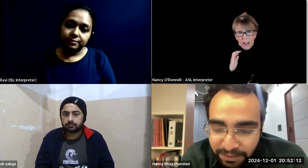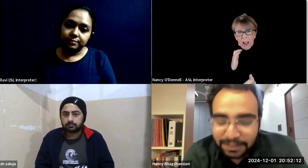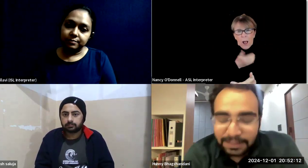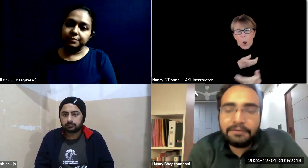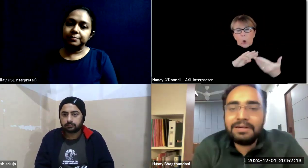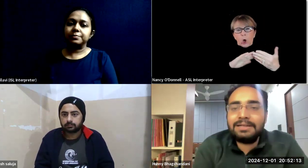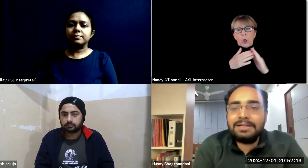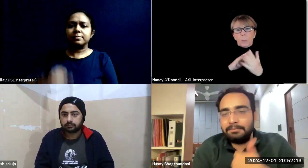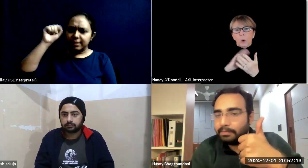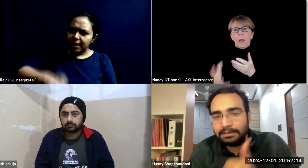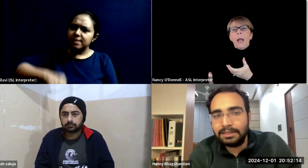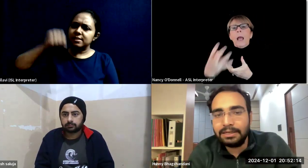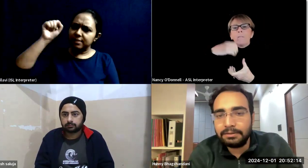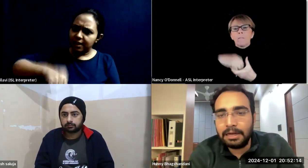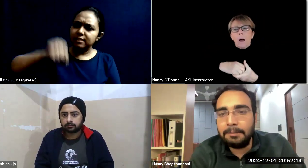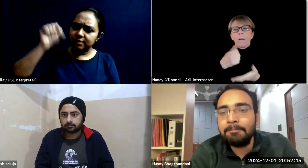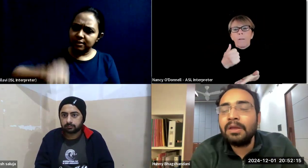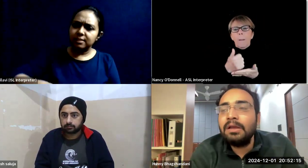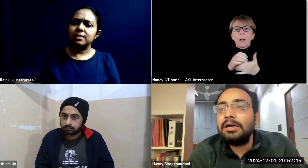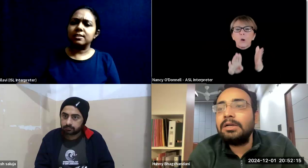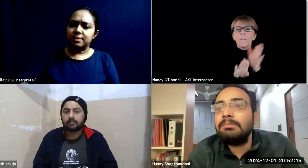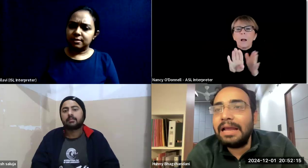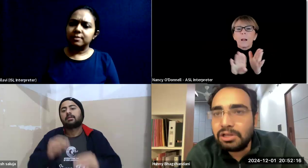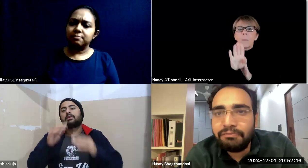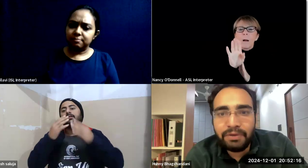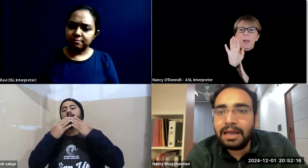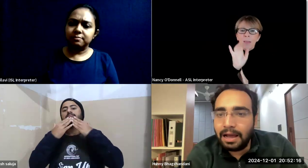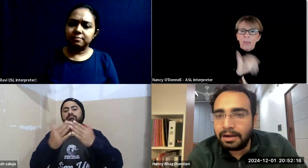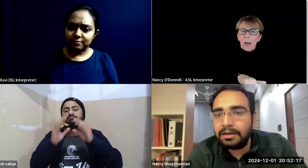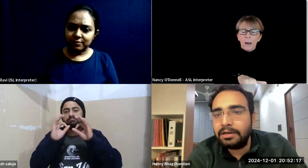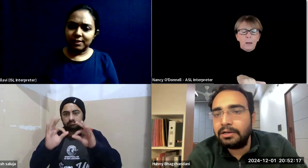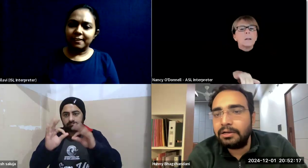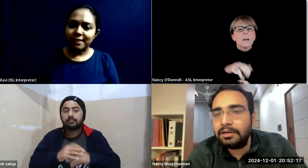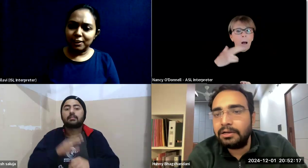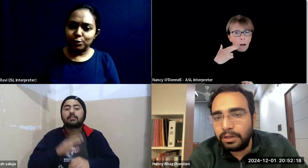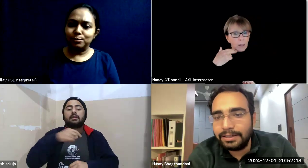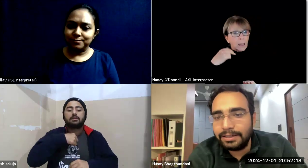[Hunny speaking] Definitely, definitely, sir. Actually, we are doing conduct...